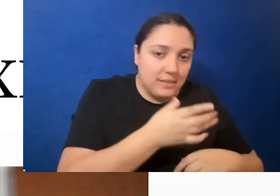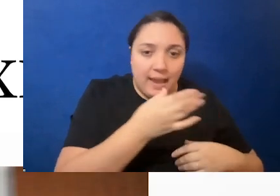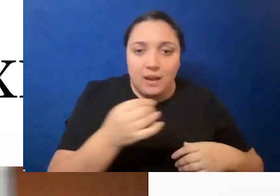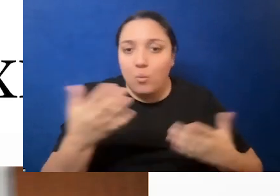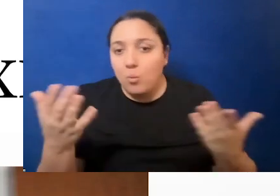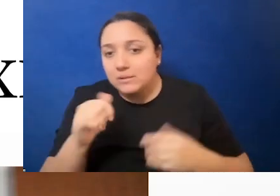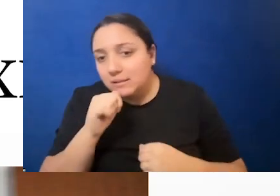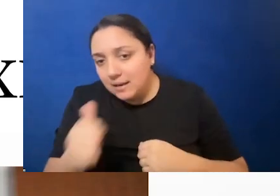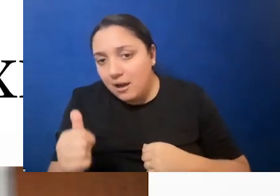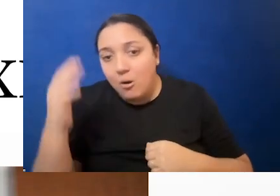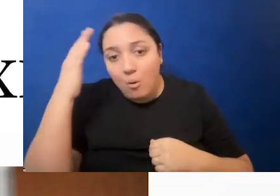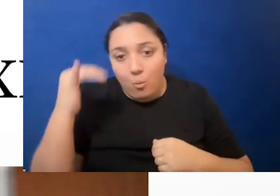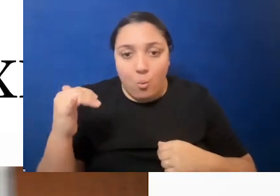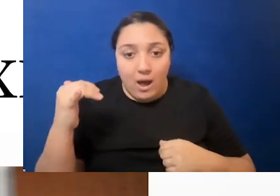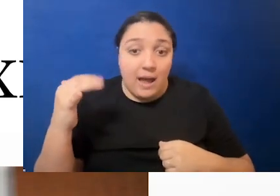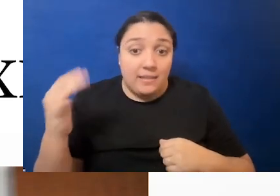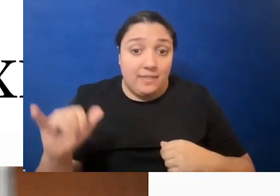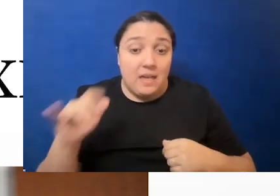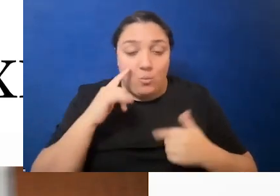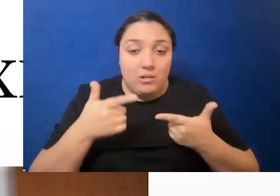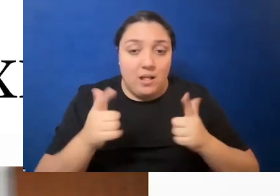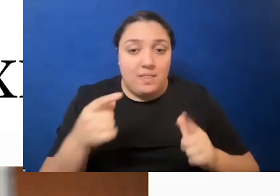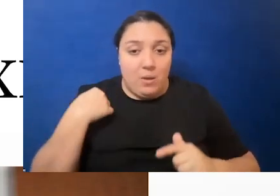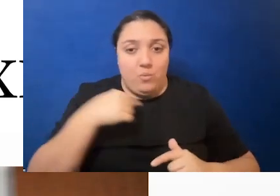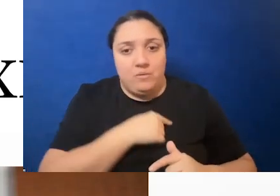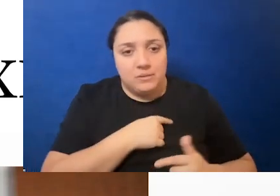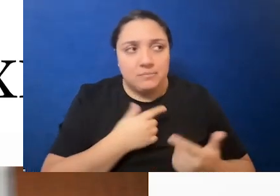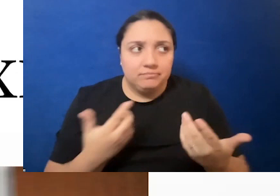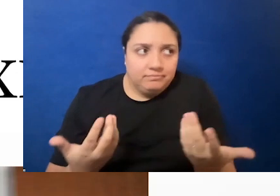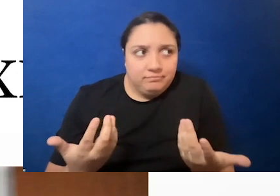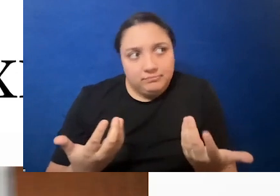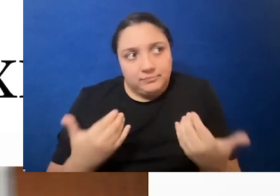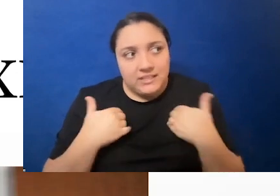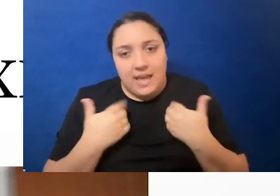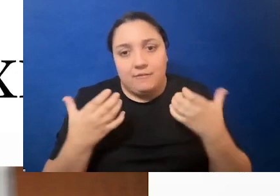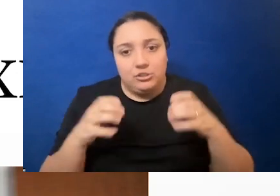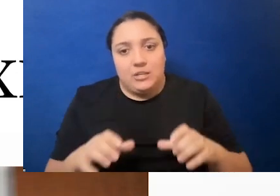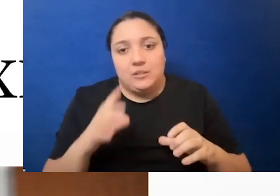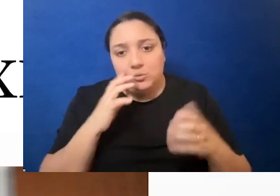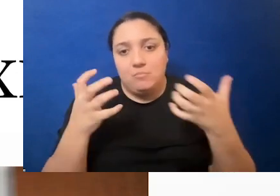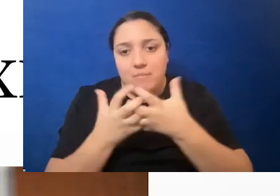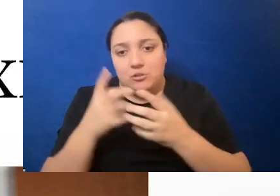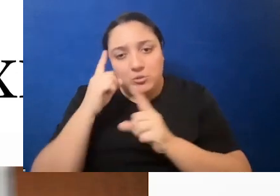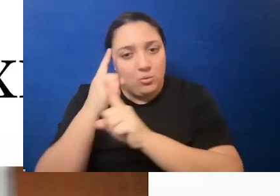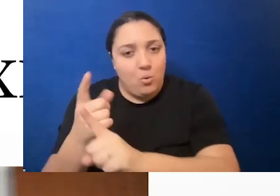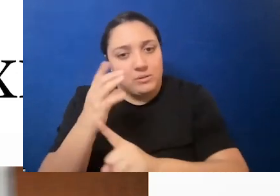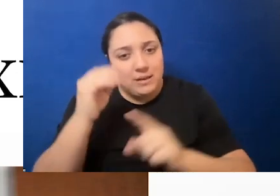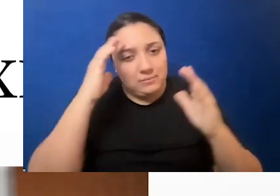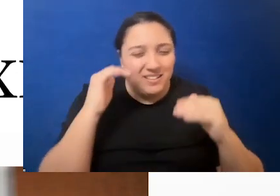NOT AND THAT ALLOWS US TO HAVE A CHANCE OF MEETING THE GOALS AND EXPECTATIONS.